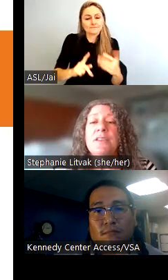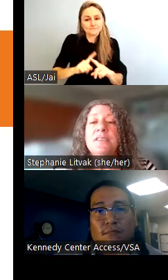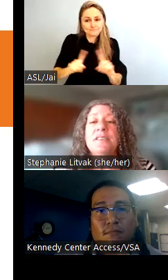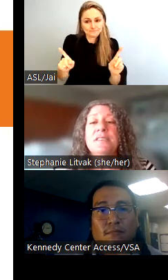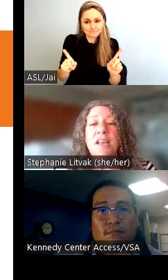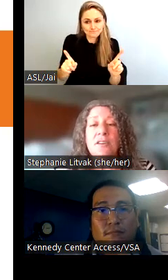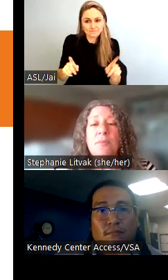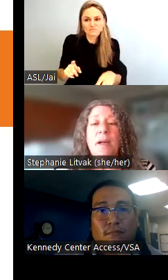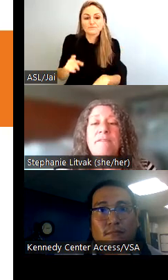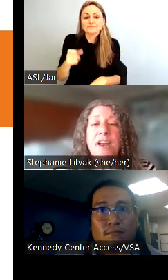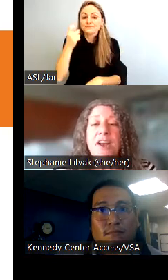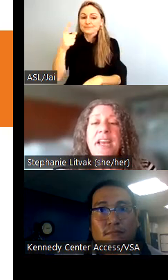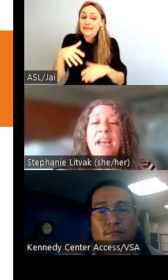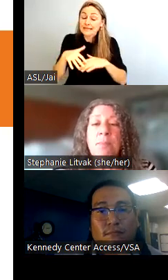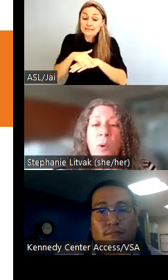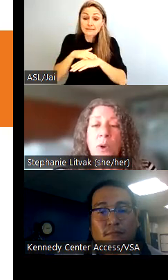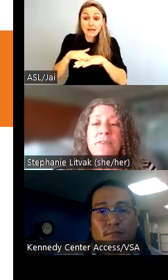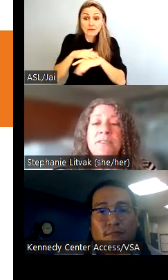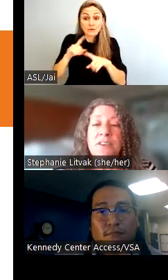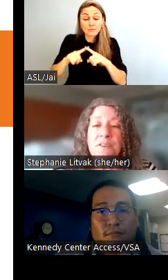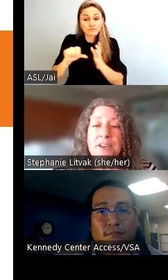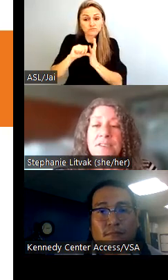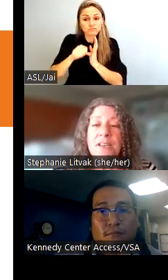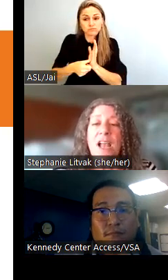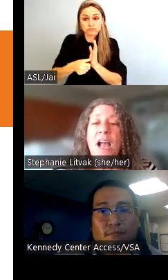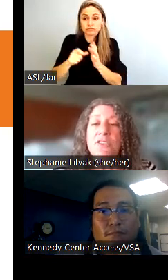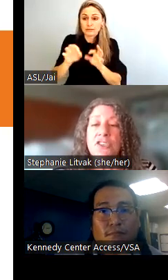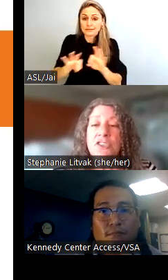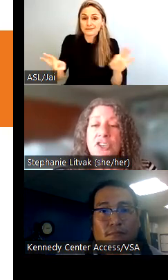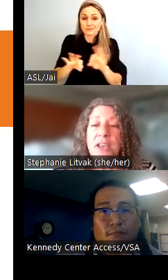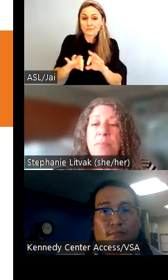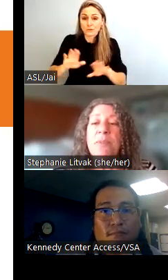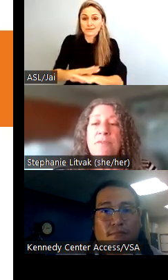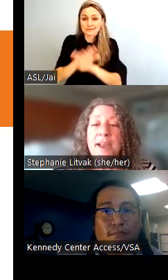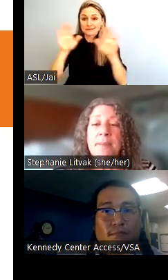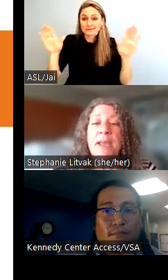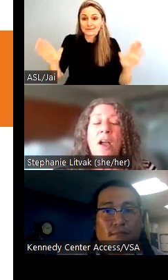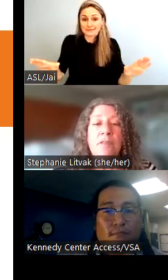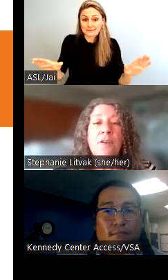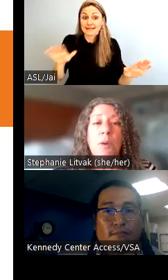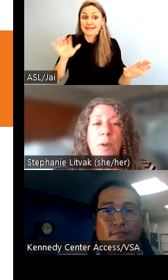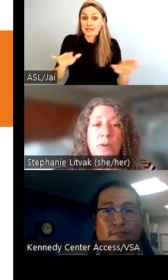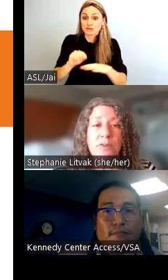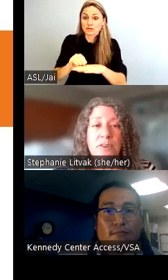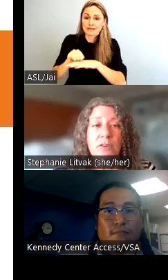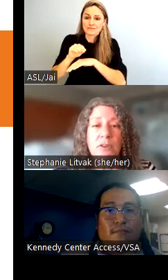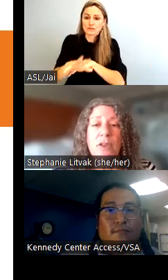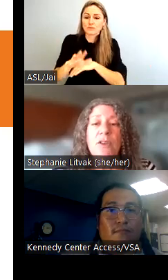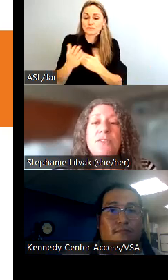This is a subtle but very important difference and should shape the framing of your proposal.